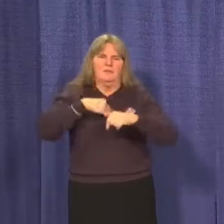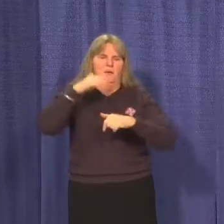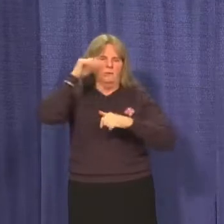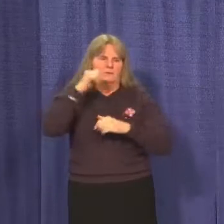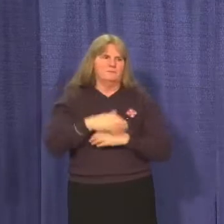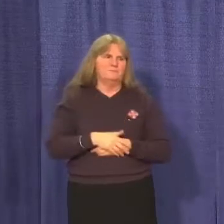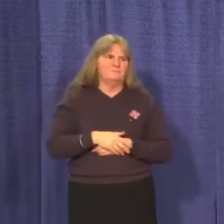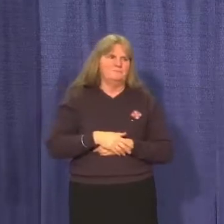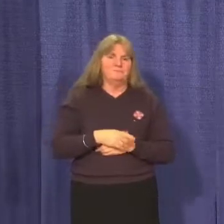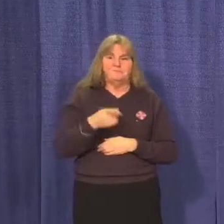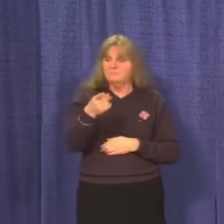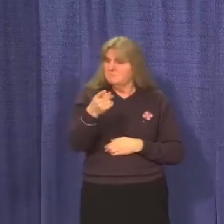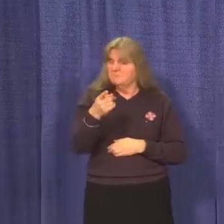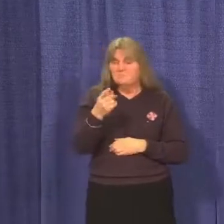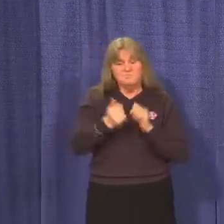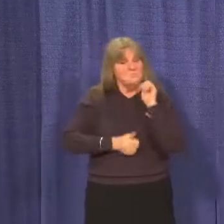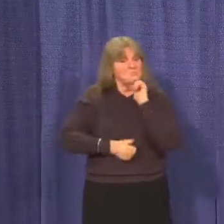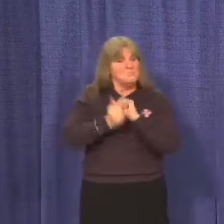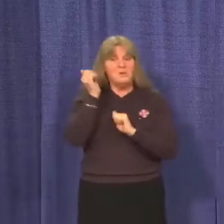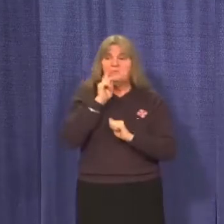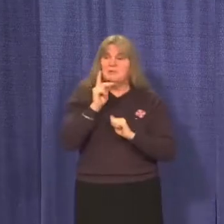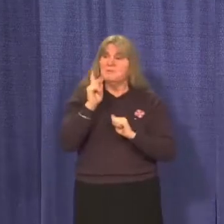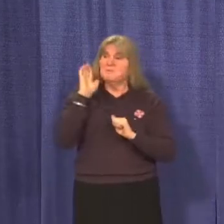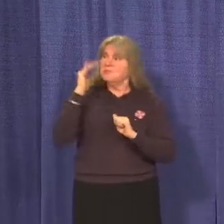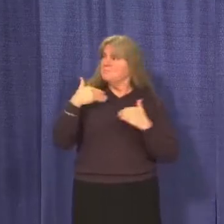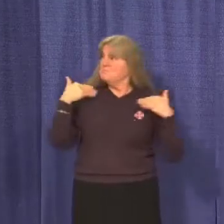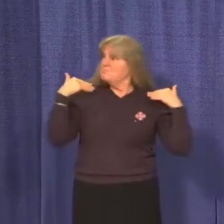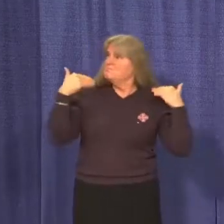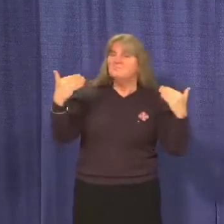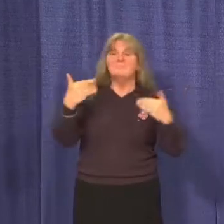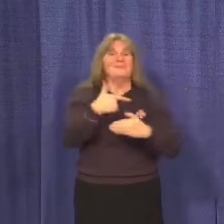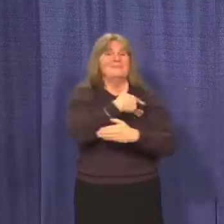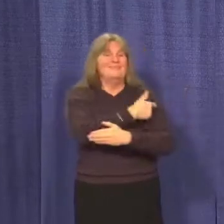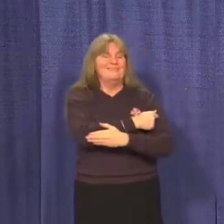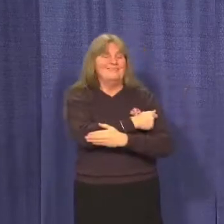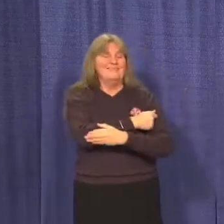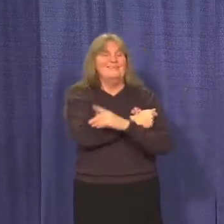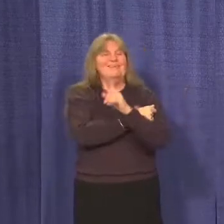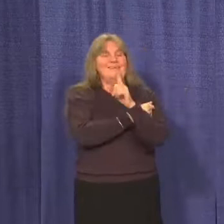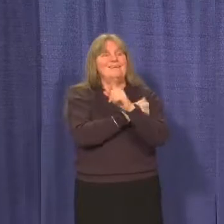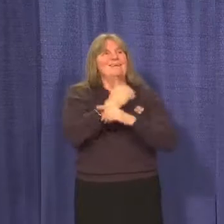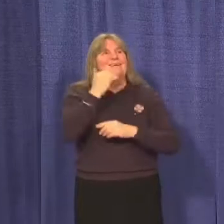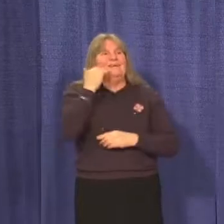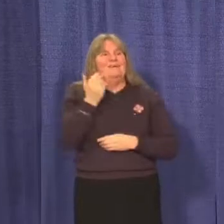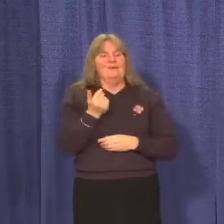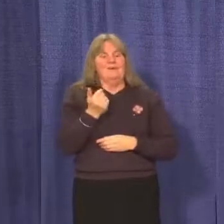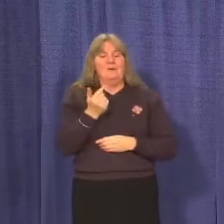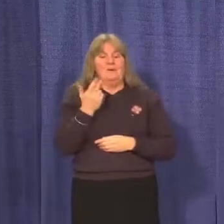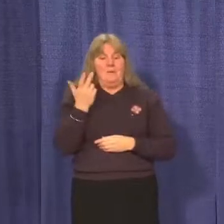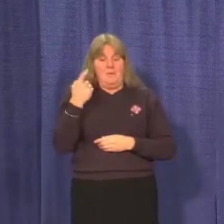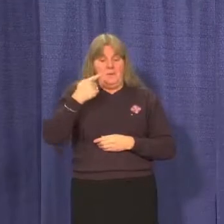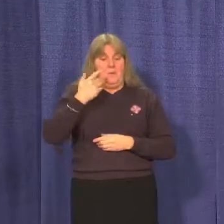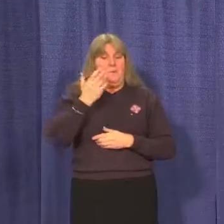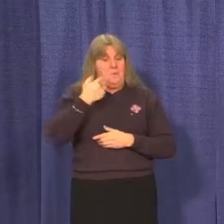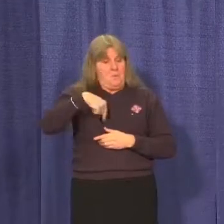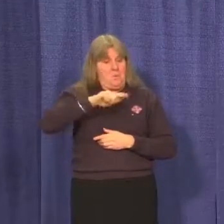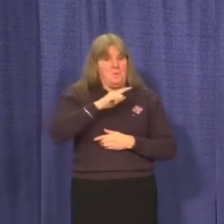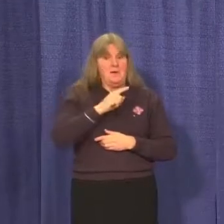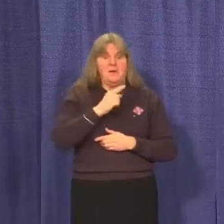and I have heard of the very few people holding back or hesitating. But as we look forward, we have to acknowledge that while some